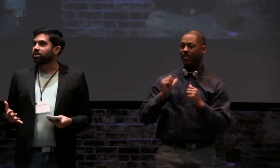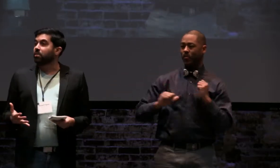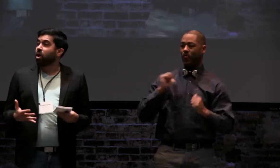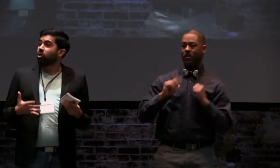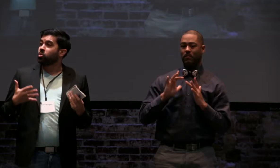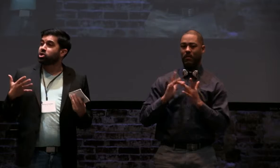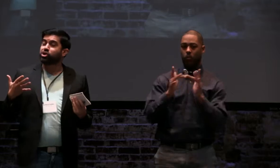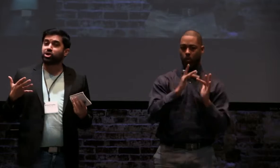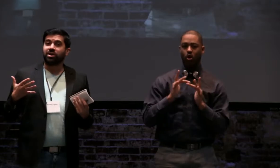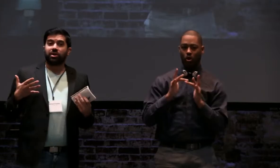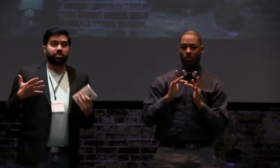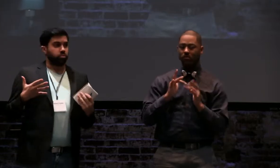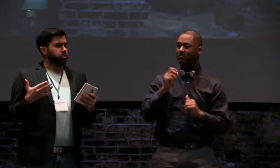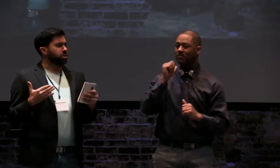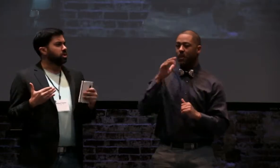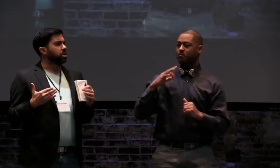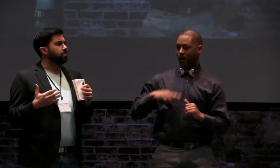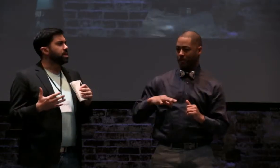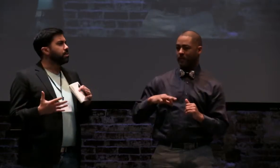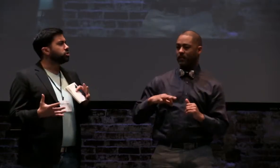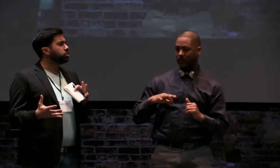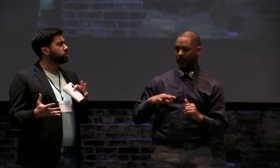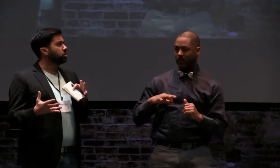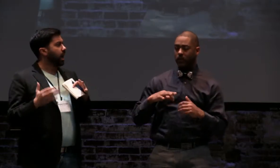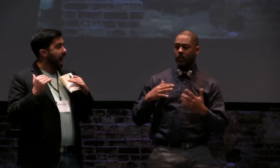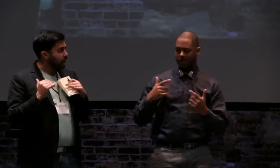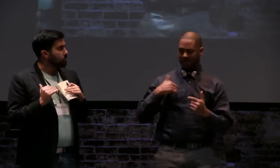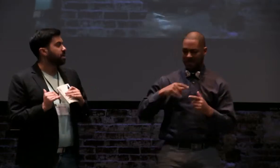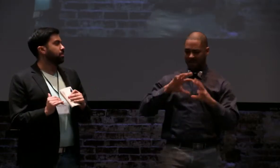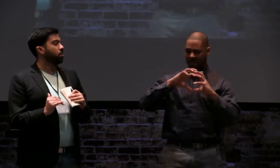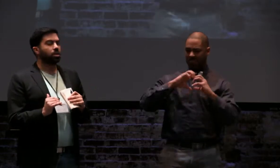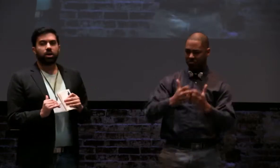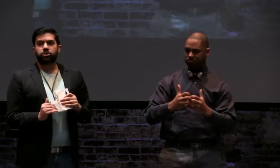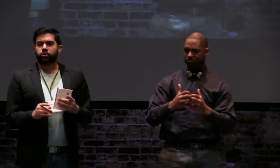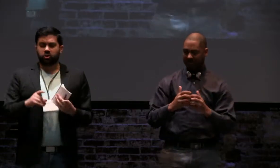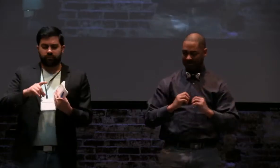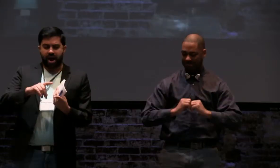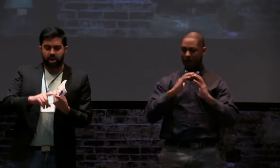One of the things we found is theater